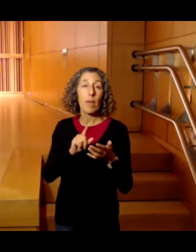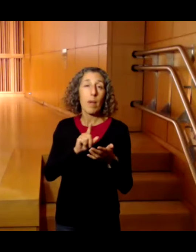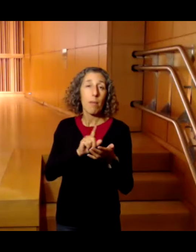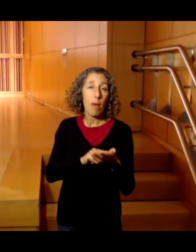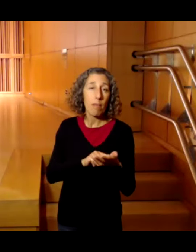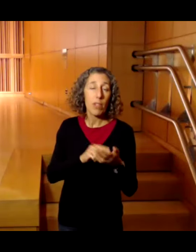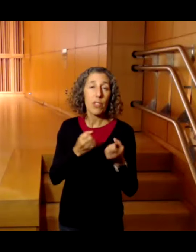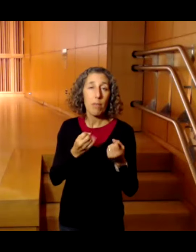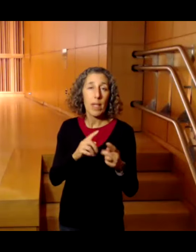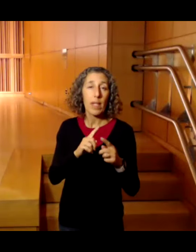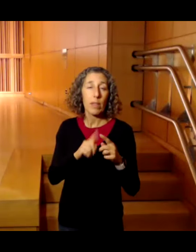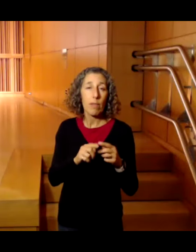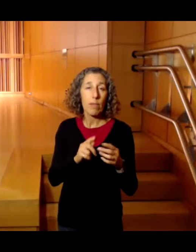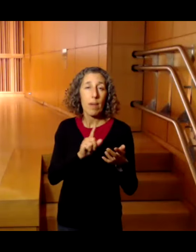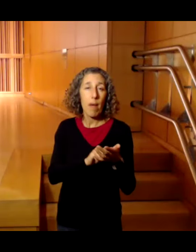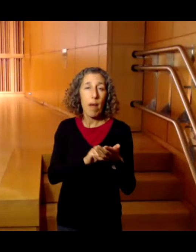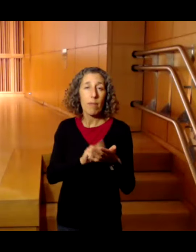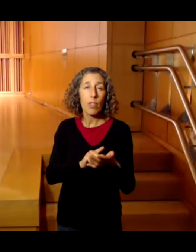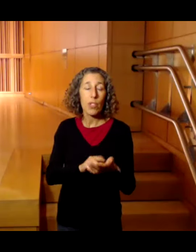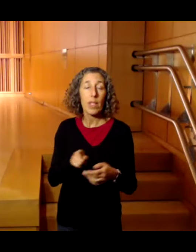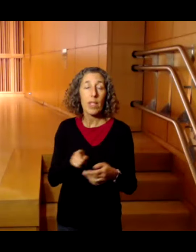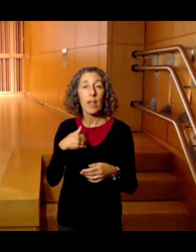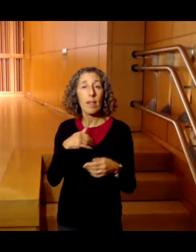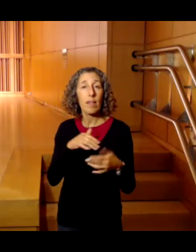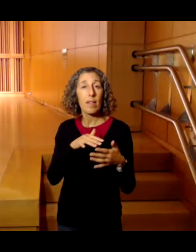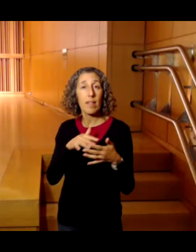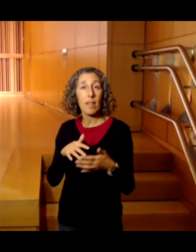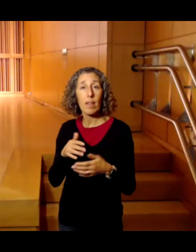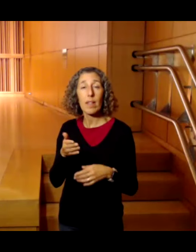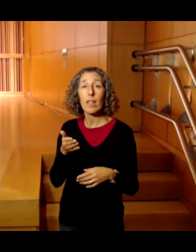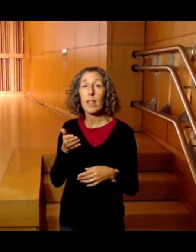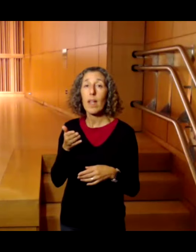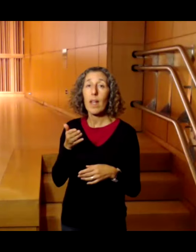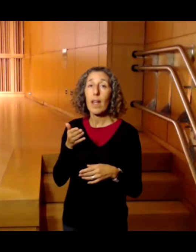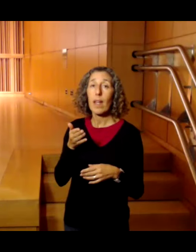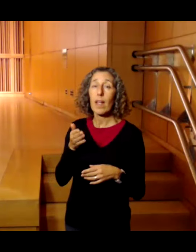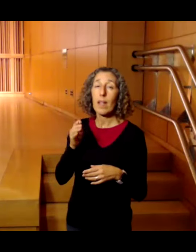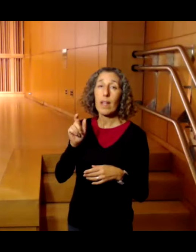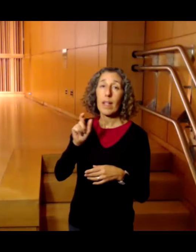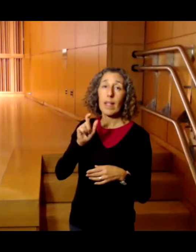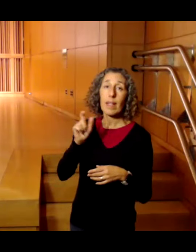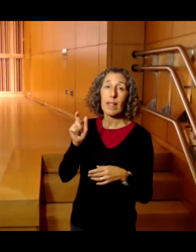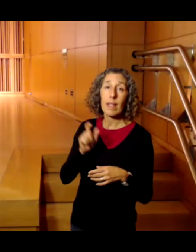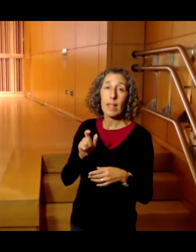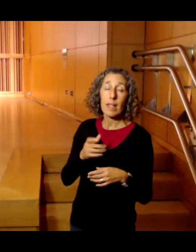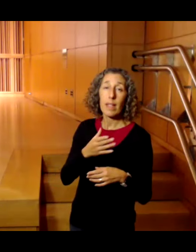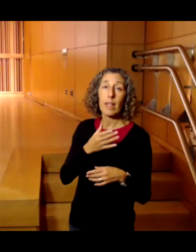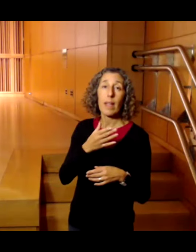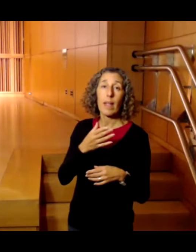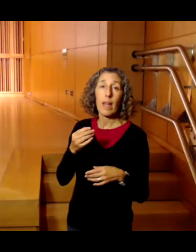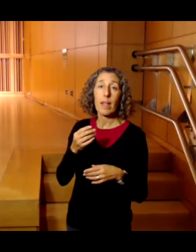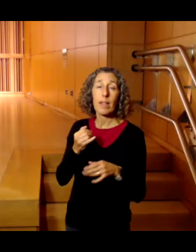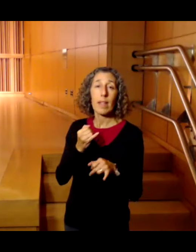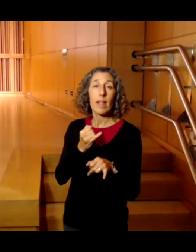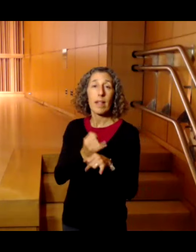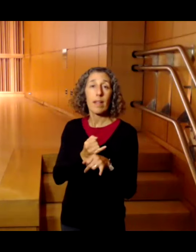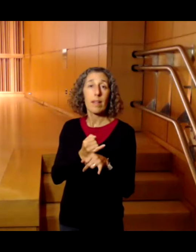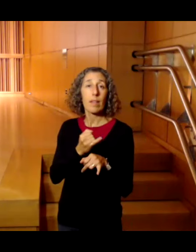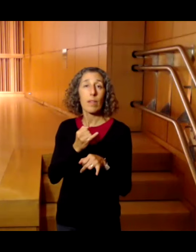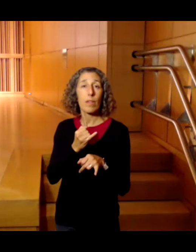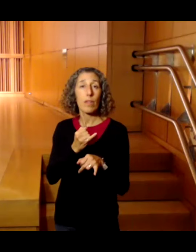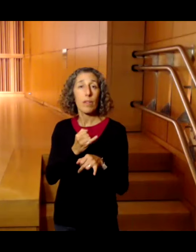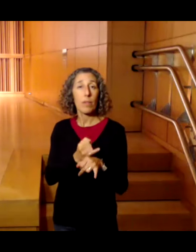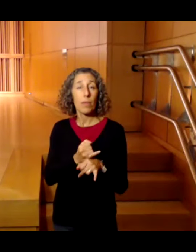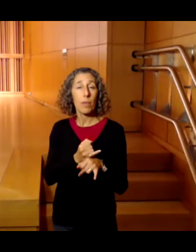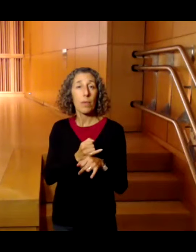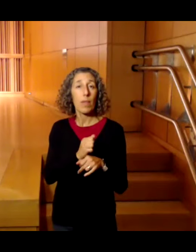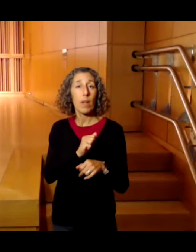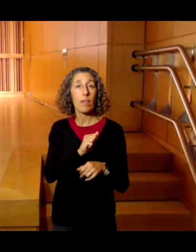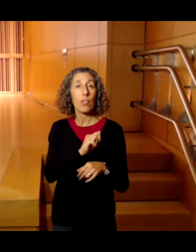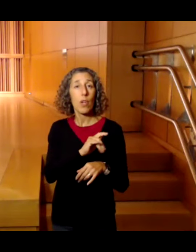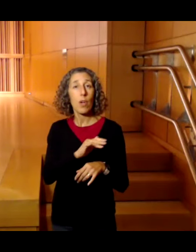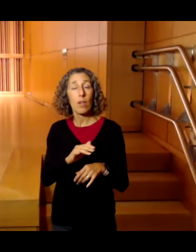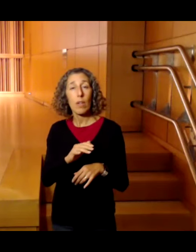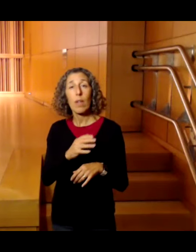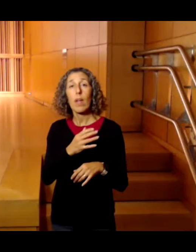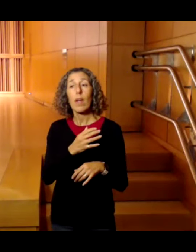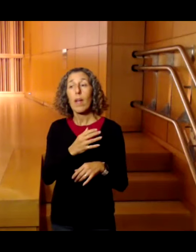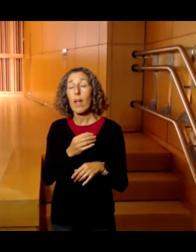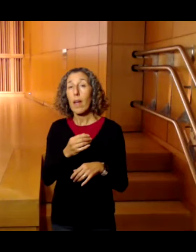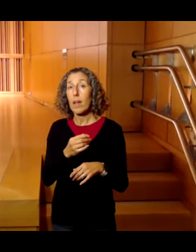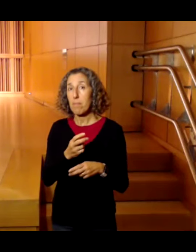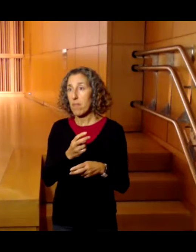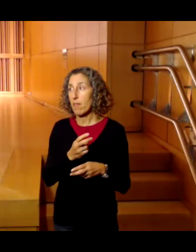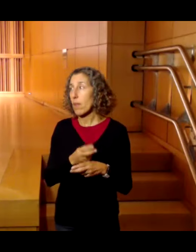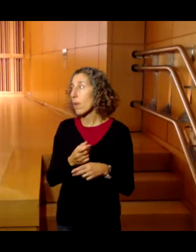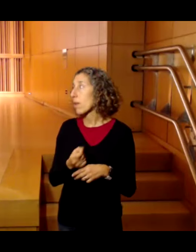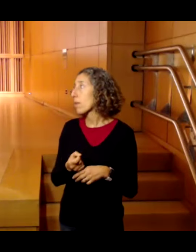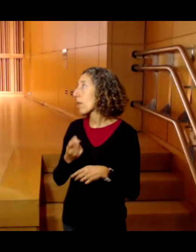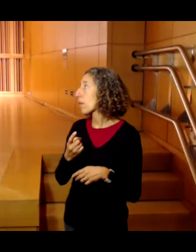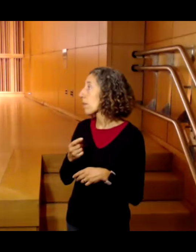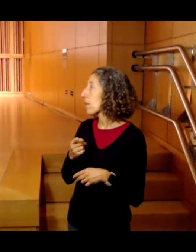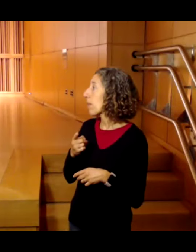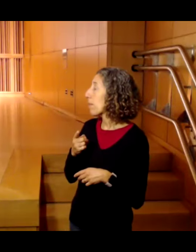He has held fellowship at. Civitella Ranieri in Italy, and Africa Institute of Sharjah at the UAE, and Modern Art Museum in Addis Ababa, Ethiopia, where he curated Julie Moretu.